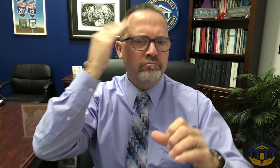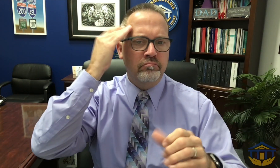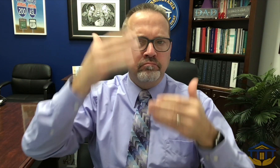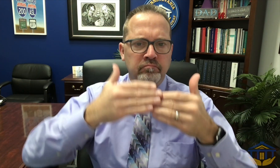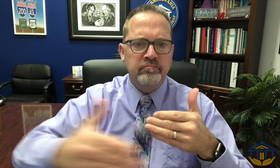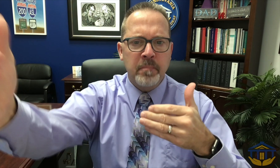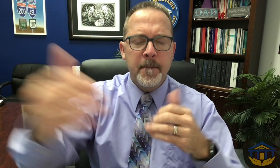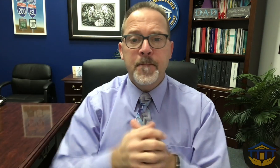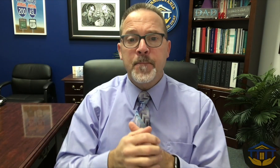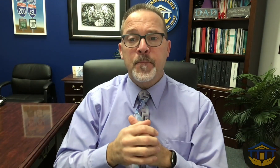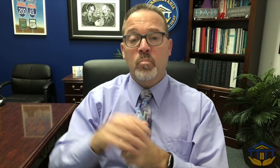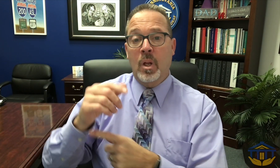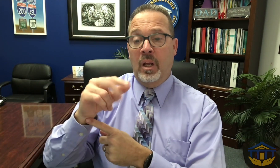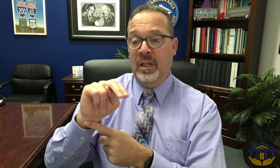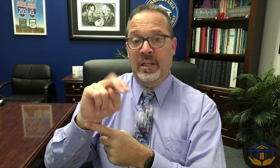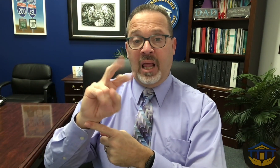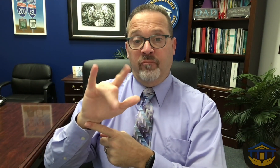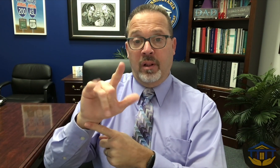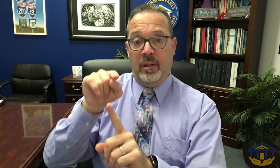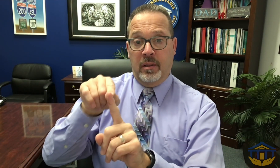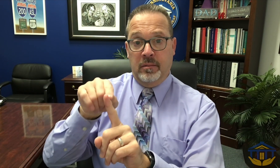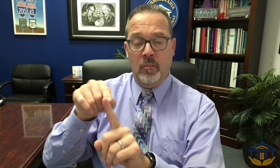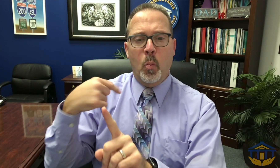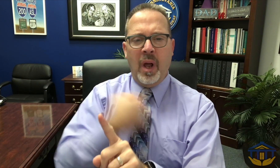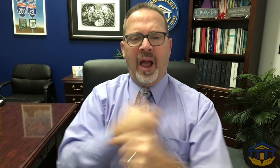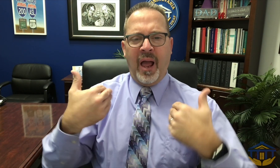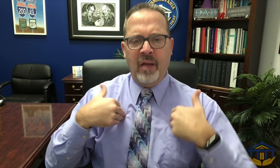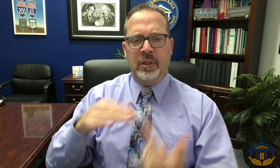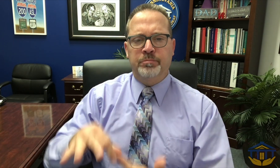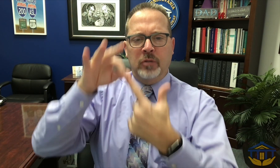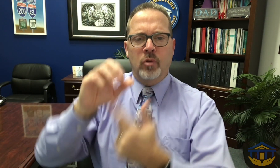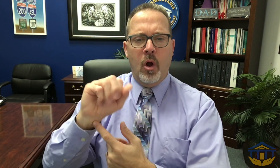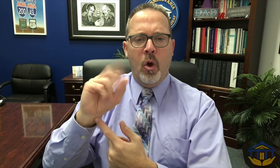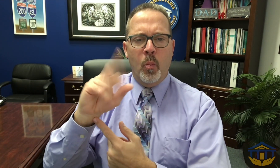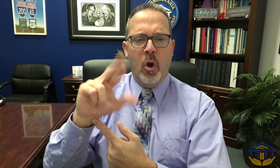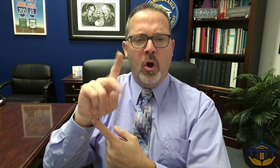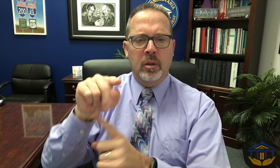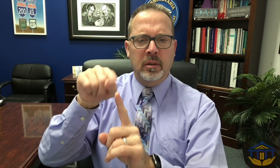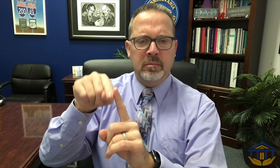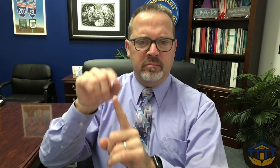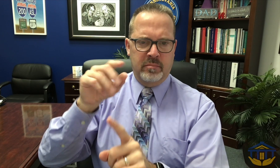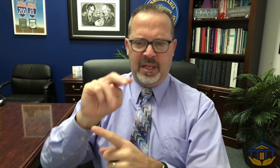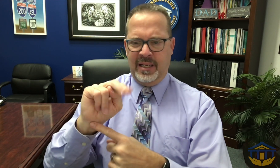share that information with you. We have a special award given every year called the “Nevil Award.”